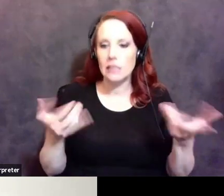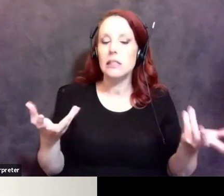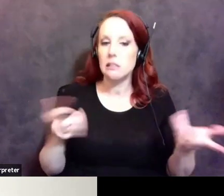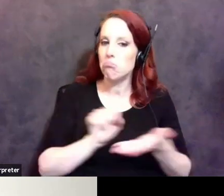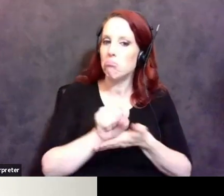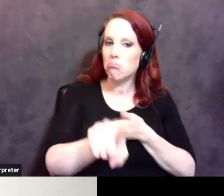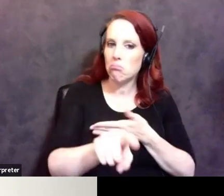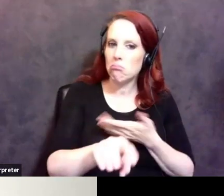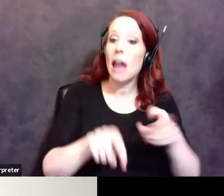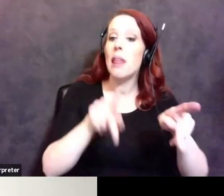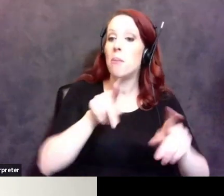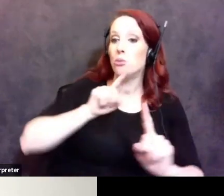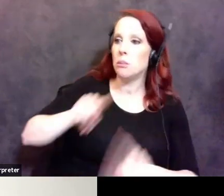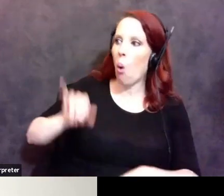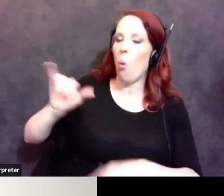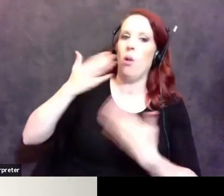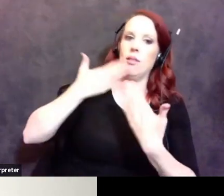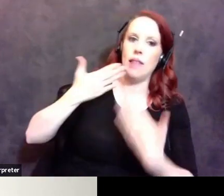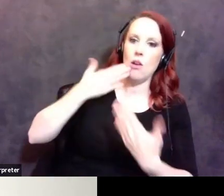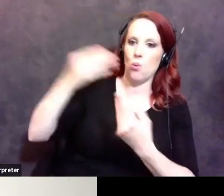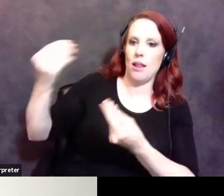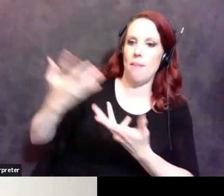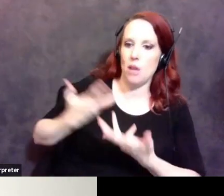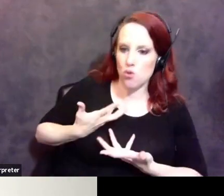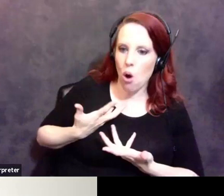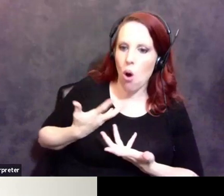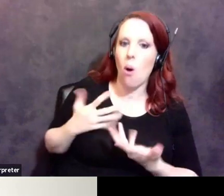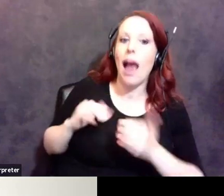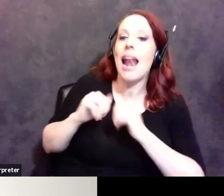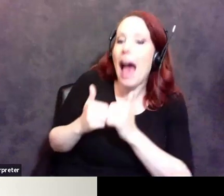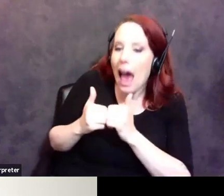saying thank you so much for letting me know and the way you did it. It didn't make me